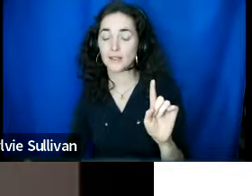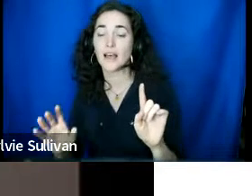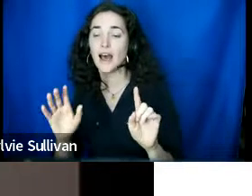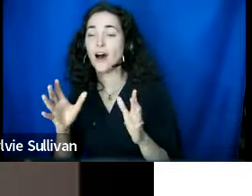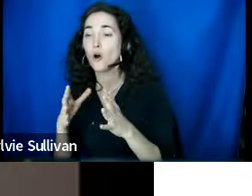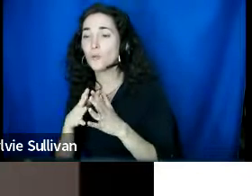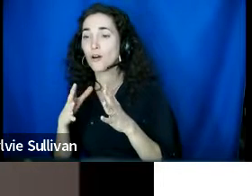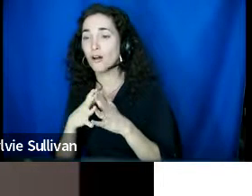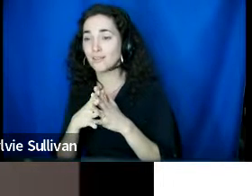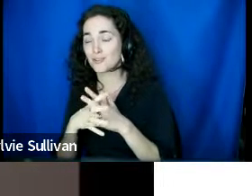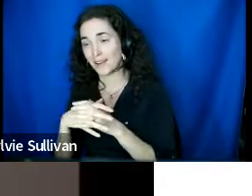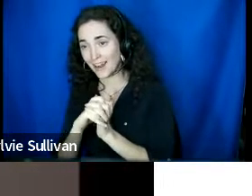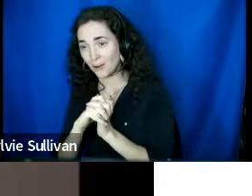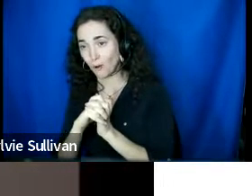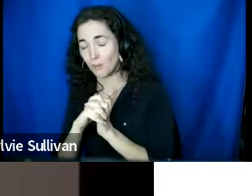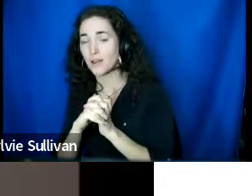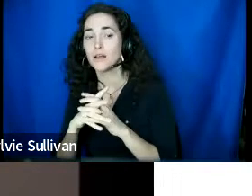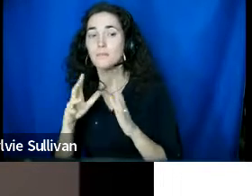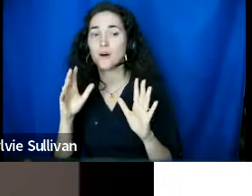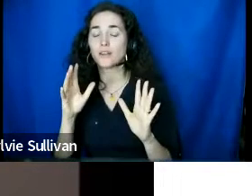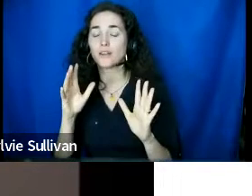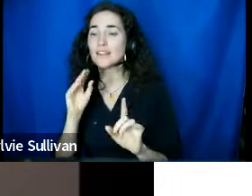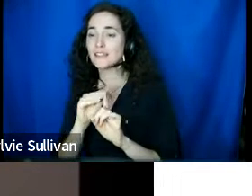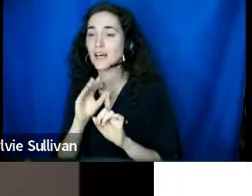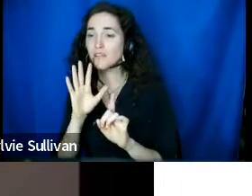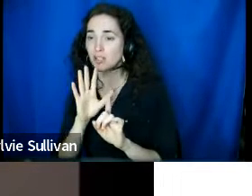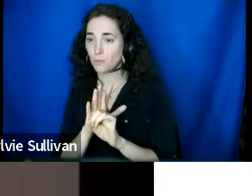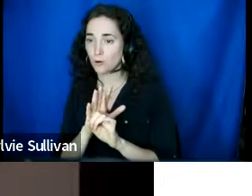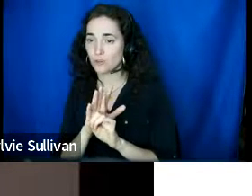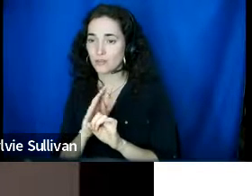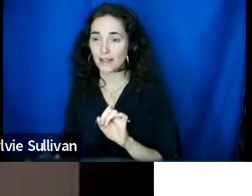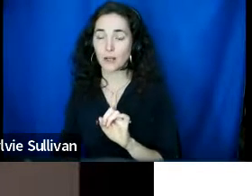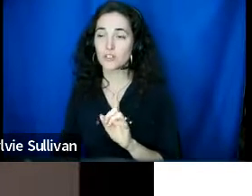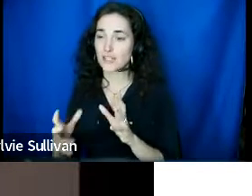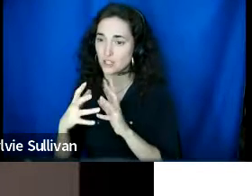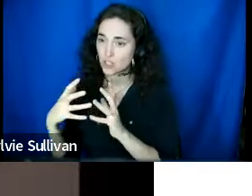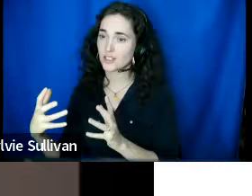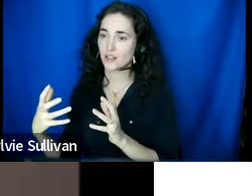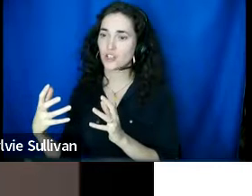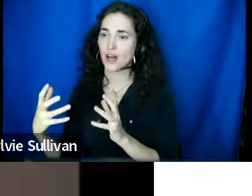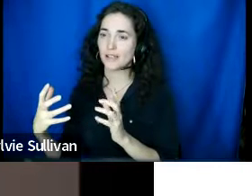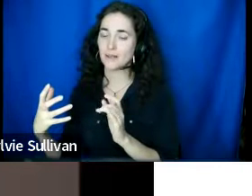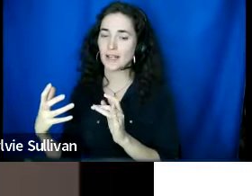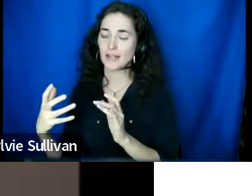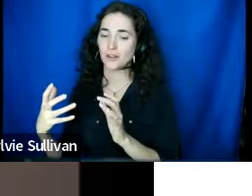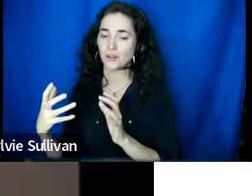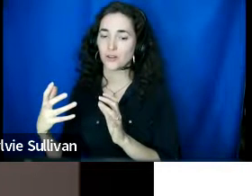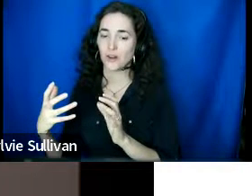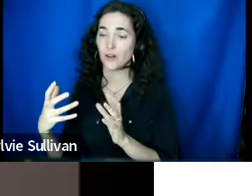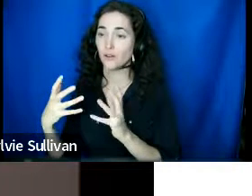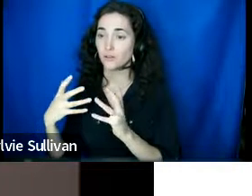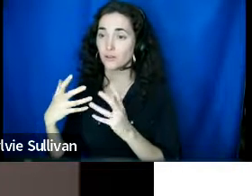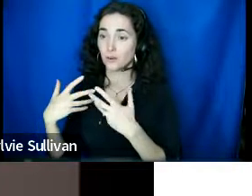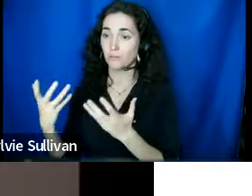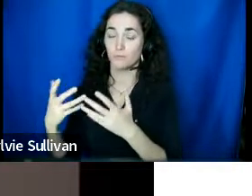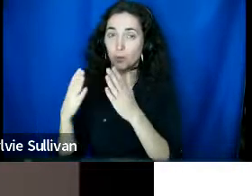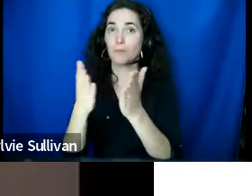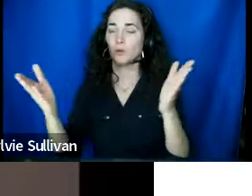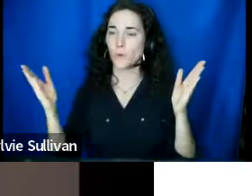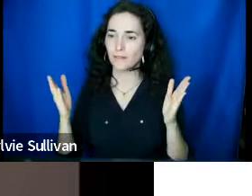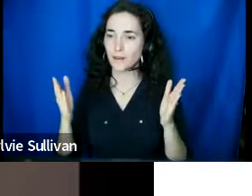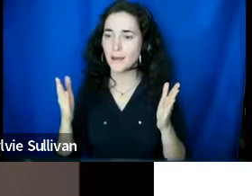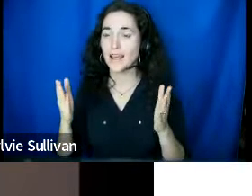I hope you all tried it at home. But this kind of exposure to sign language is just like a child imitating the people around them.